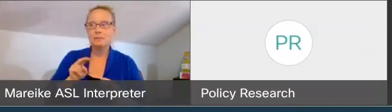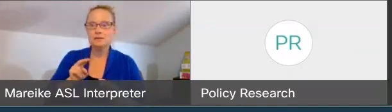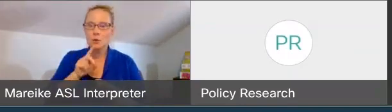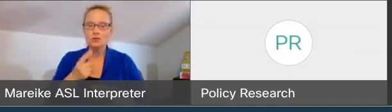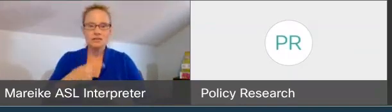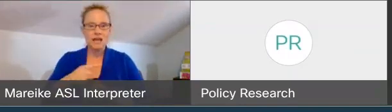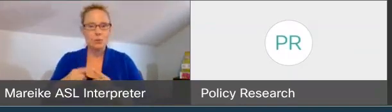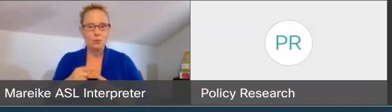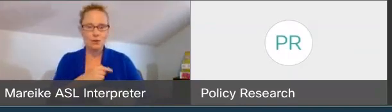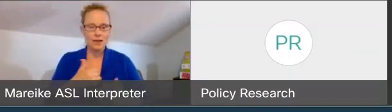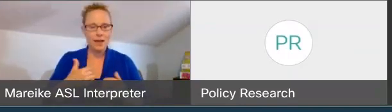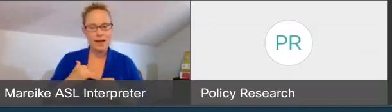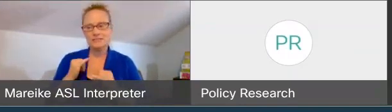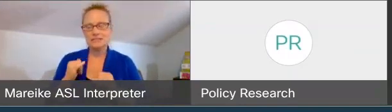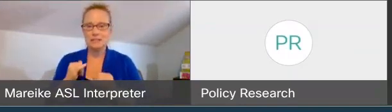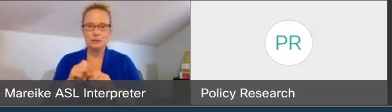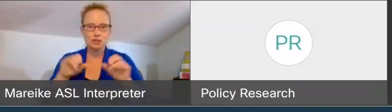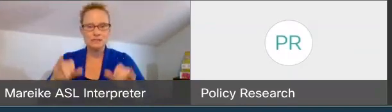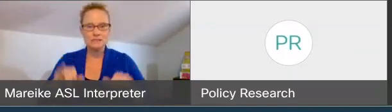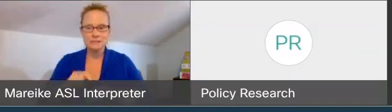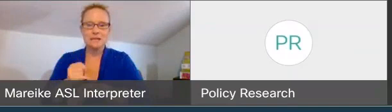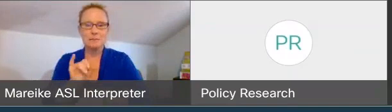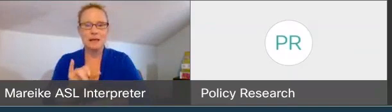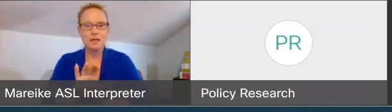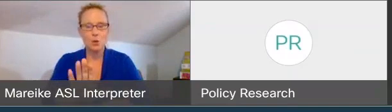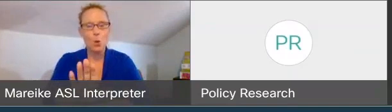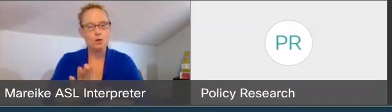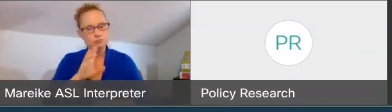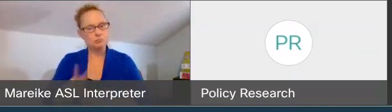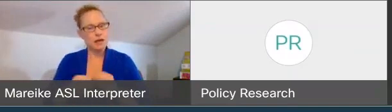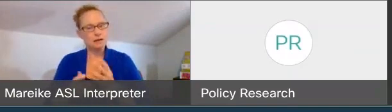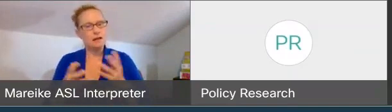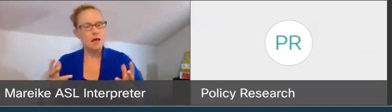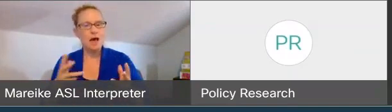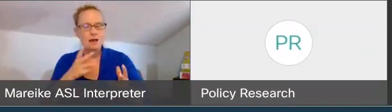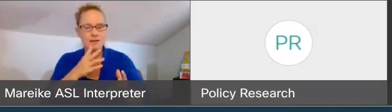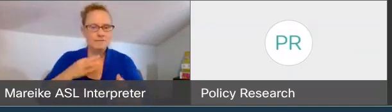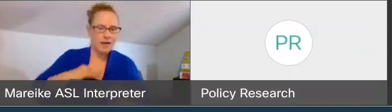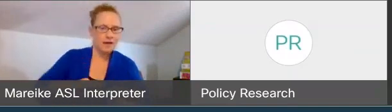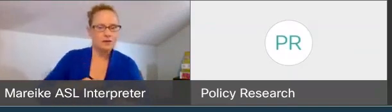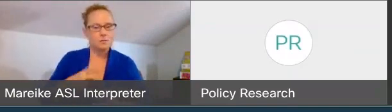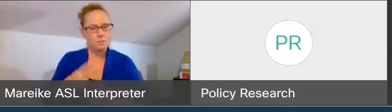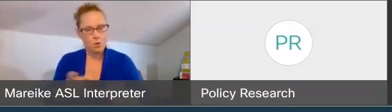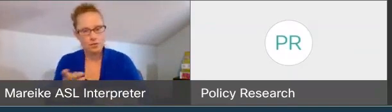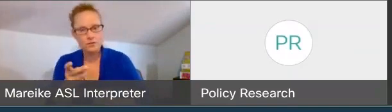So you really added a lot of value, both Dr. Klaver and Dr. Cuddeback, the information